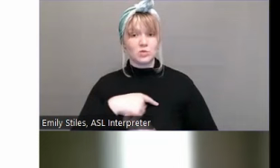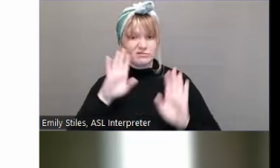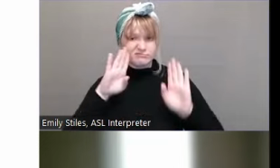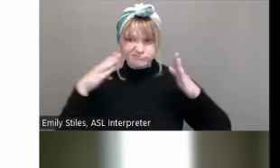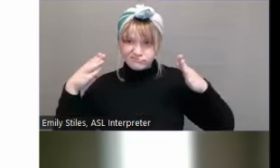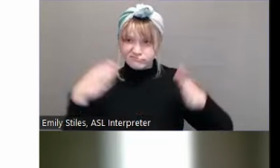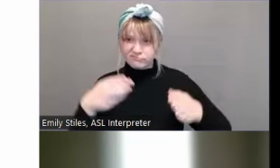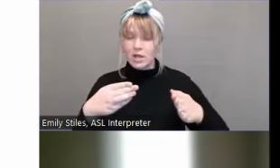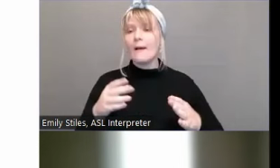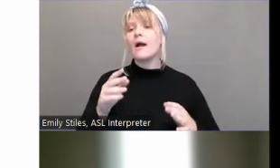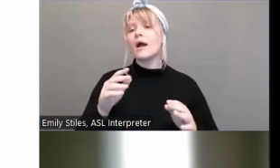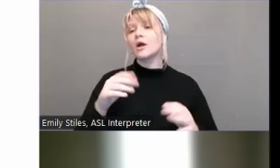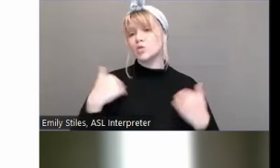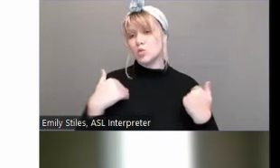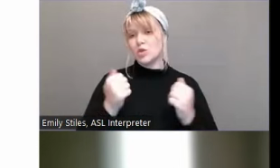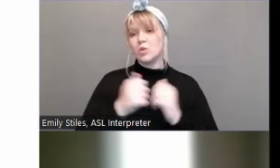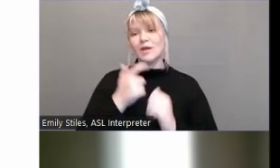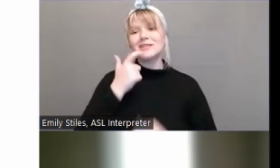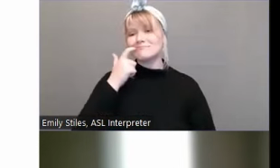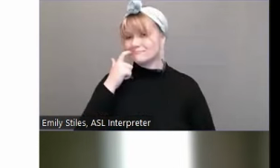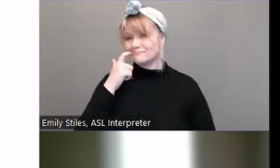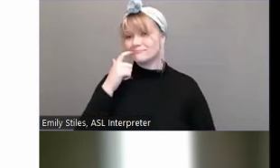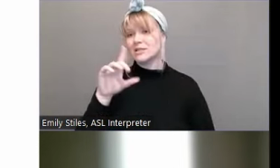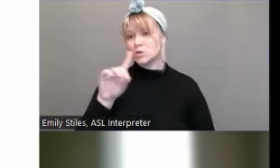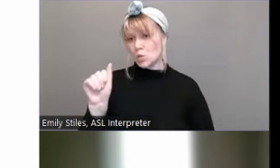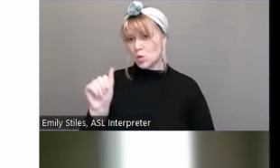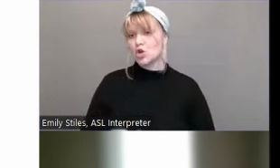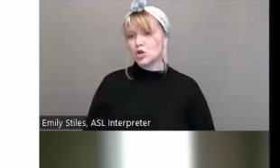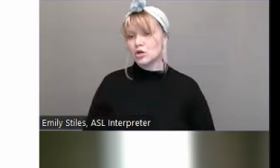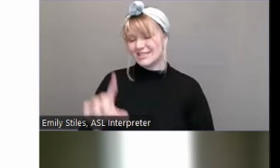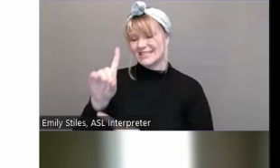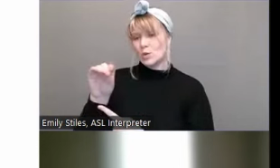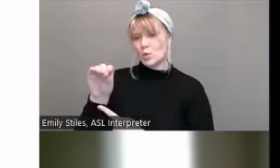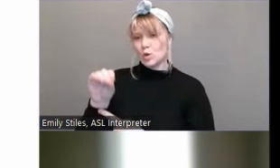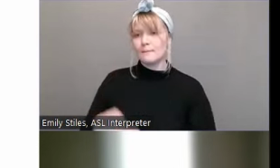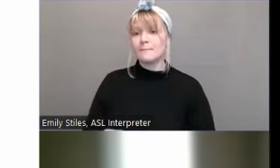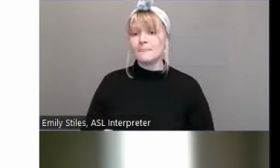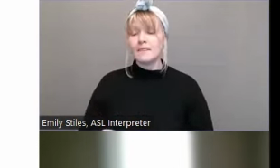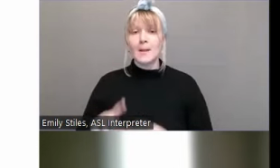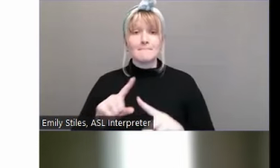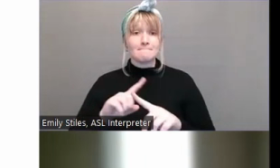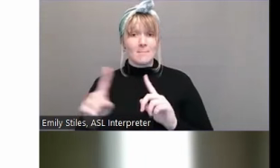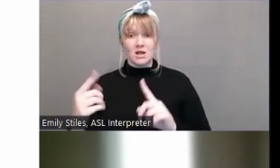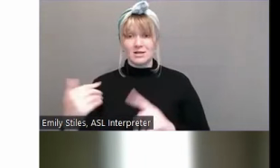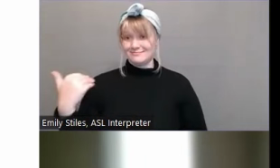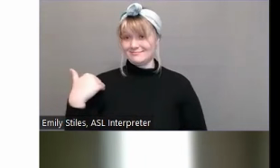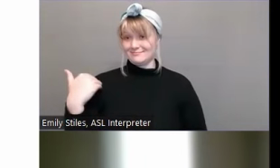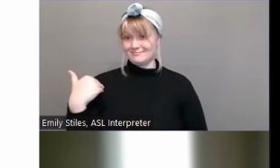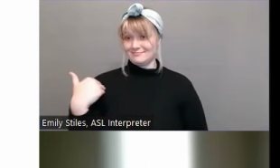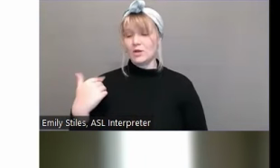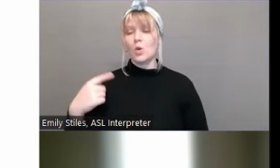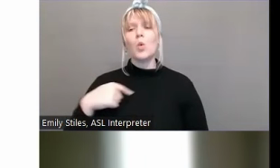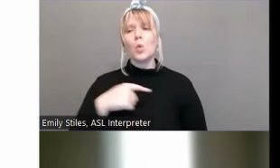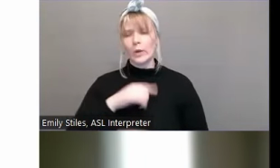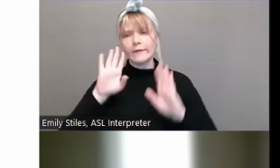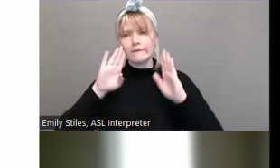the ones in 2025 are more senior housing, vets, and chronically homeless housing.